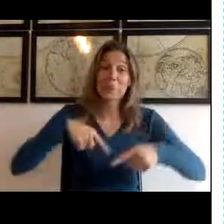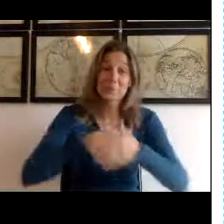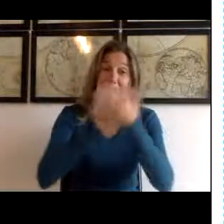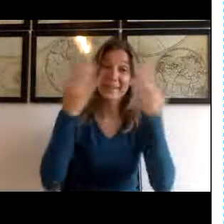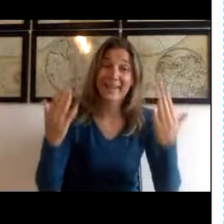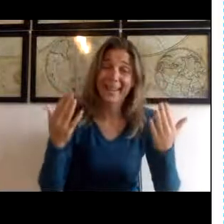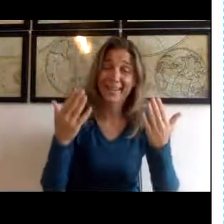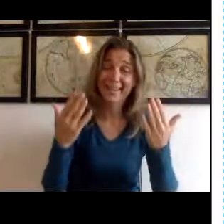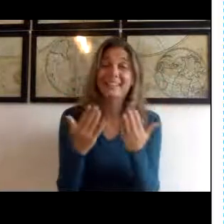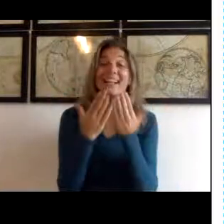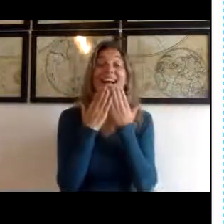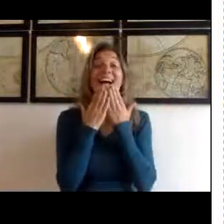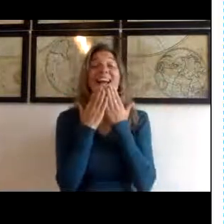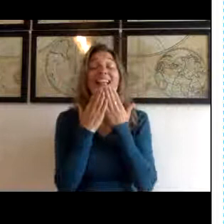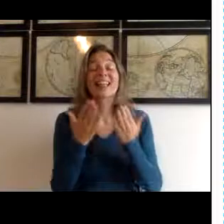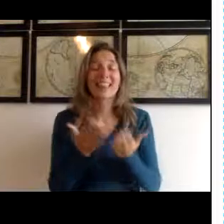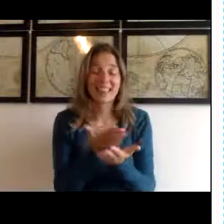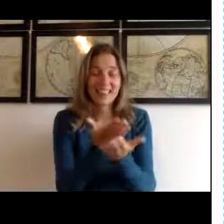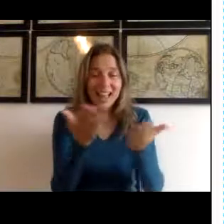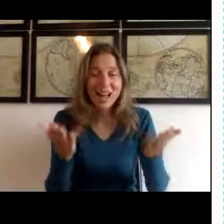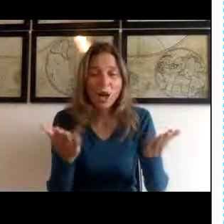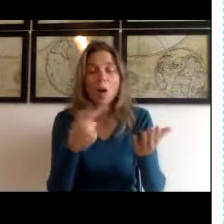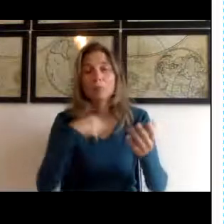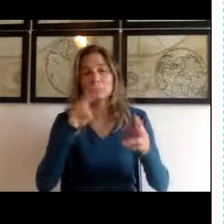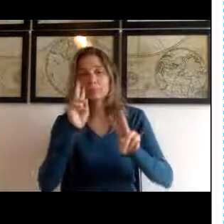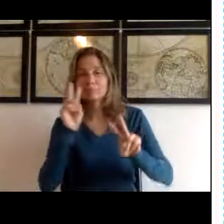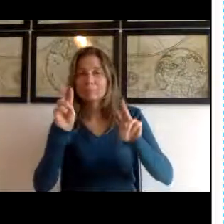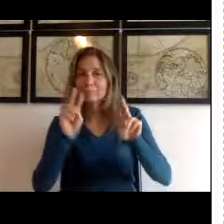Thank you and I'm looking forward to your questions.